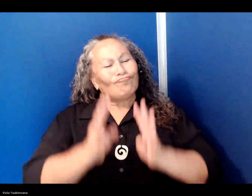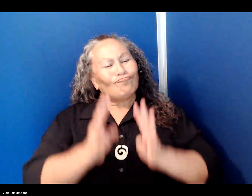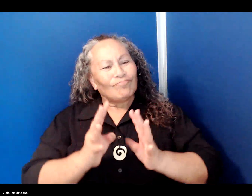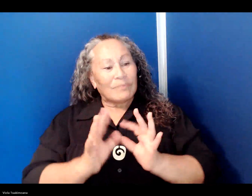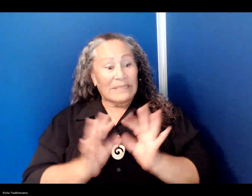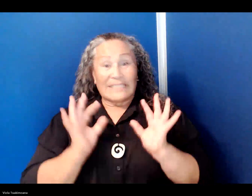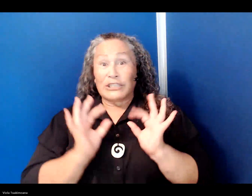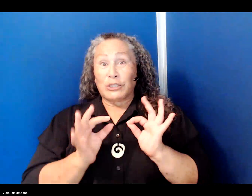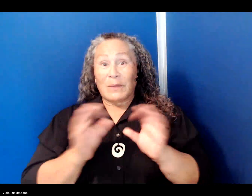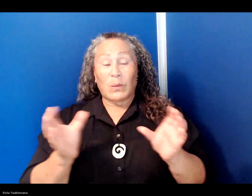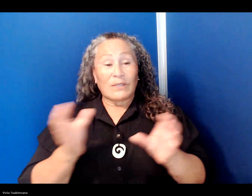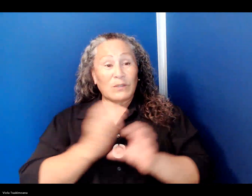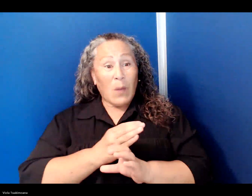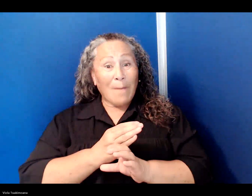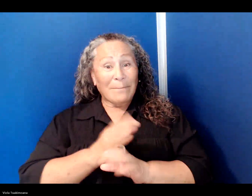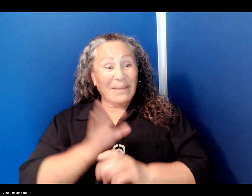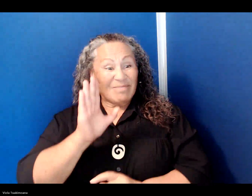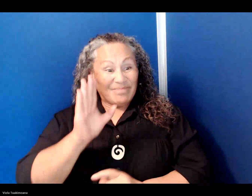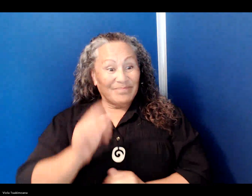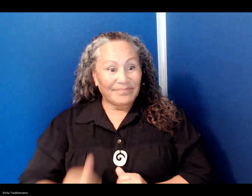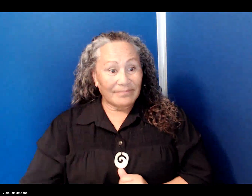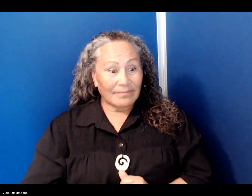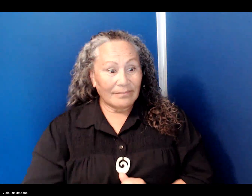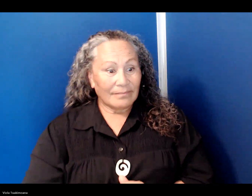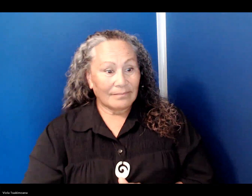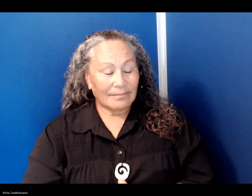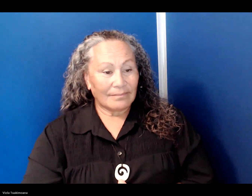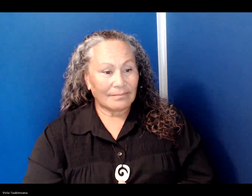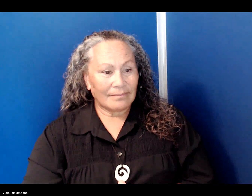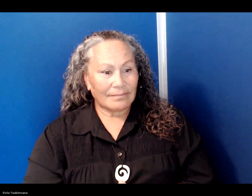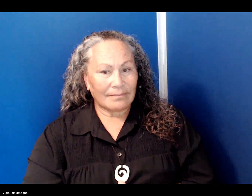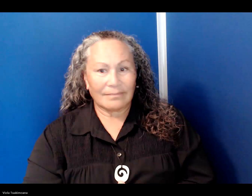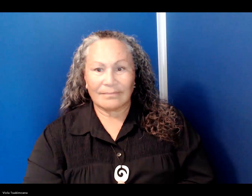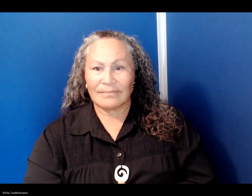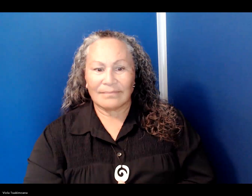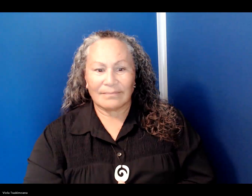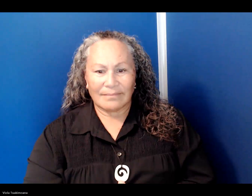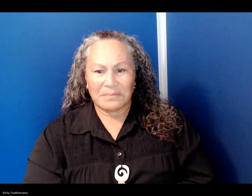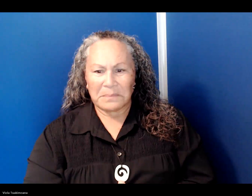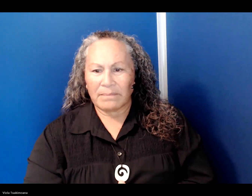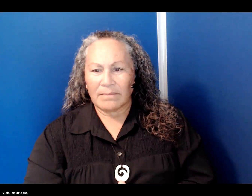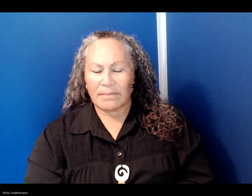so we'll be introducing now our first speaker, who is David King from